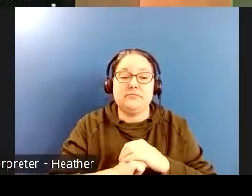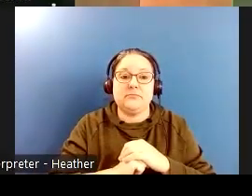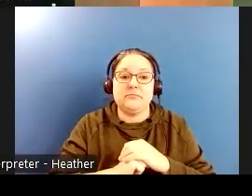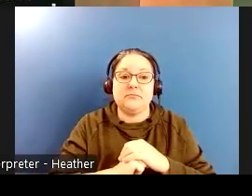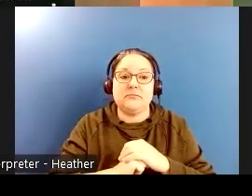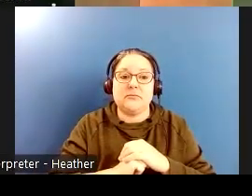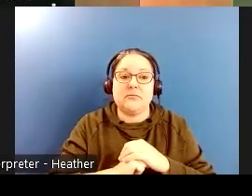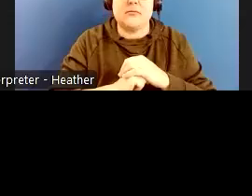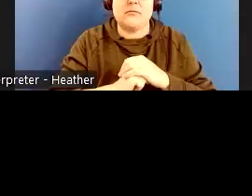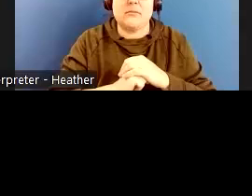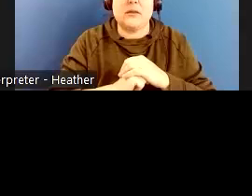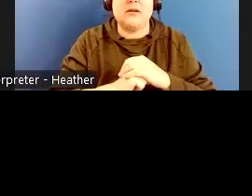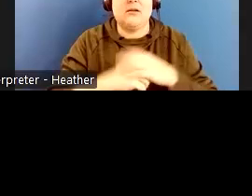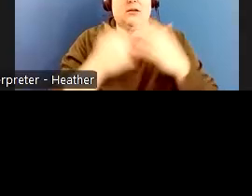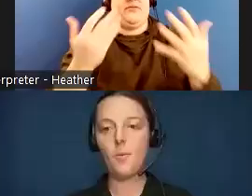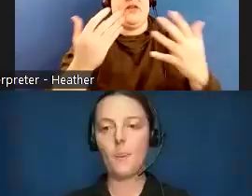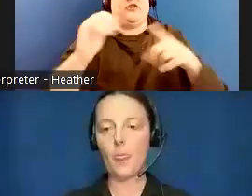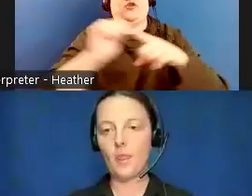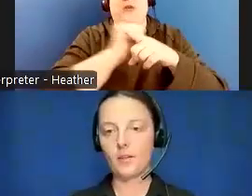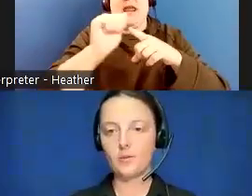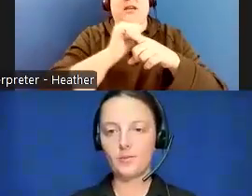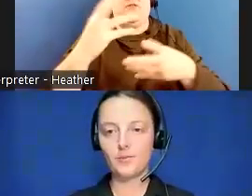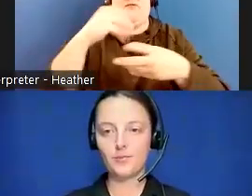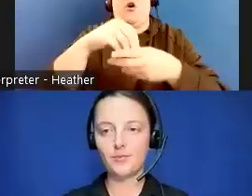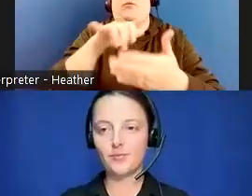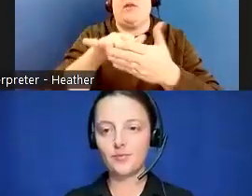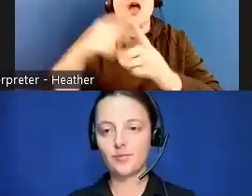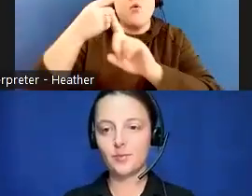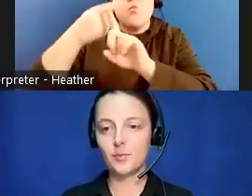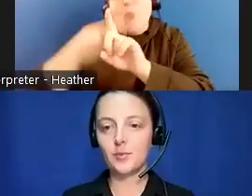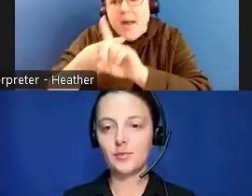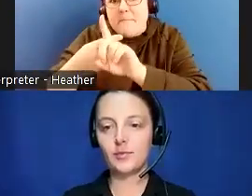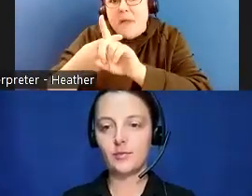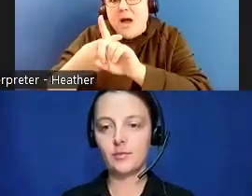think about the training involved in that. It's about one month of palative care and then sort of